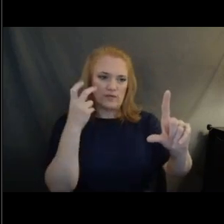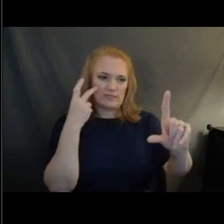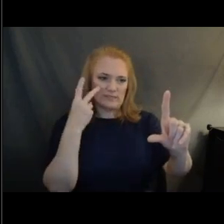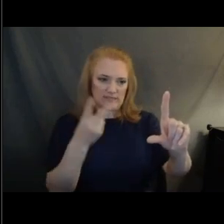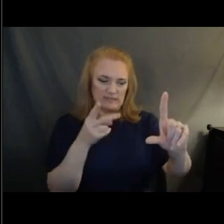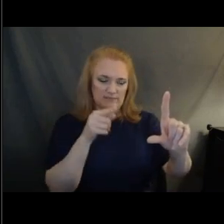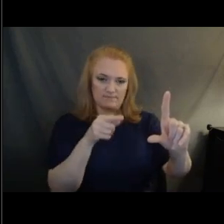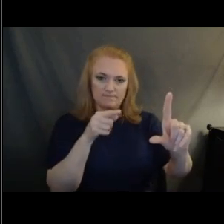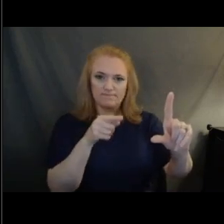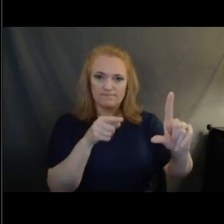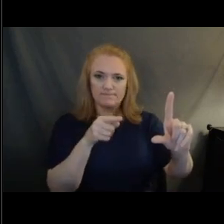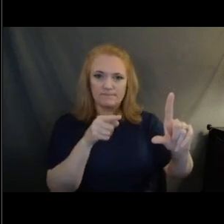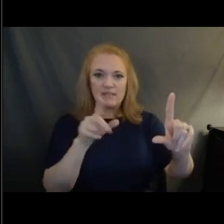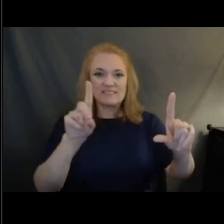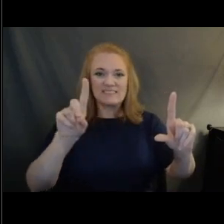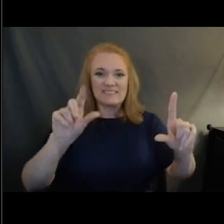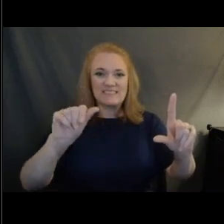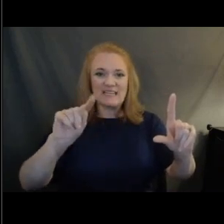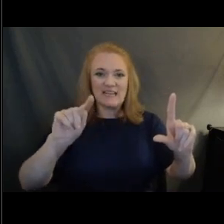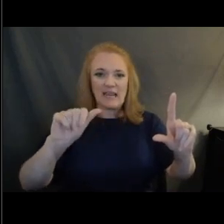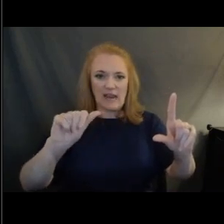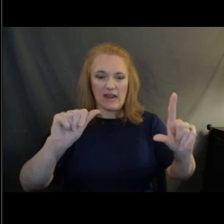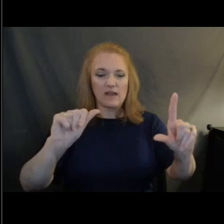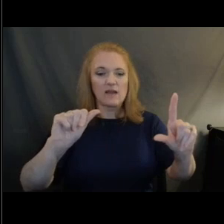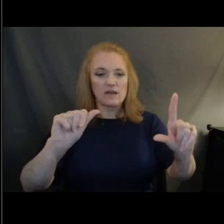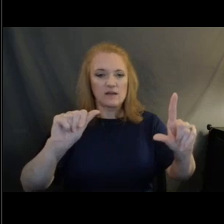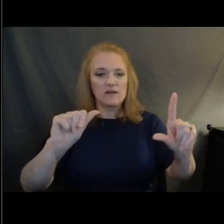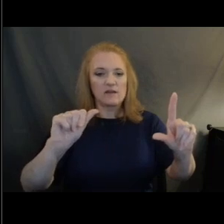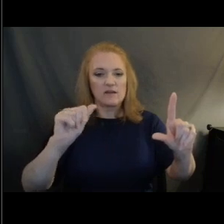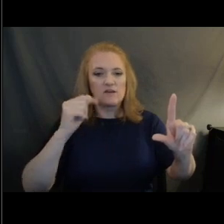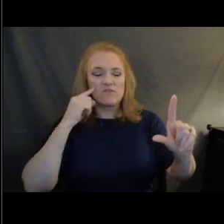model output data from the NCEP model of the Global Ensemble Forecast System,